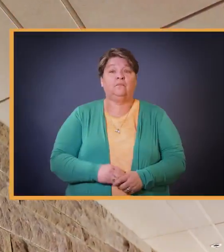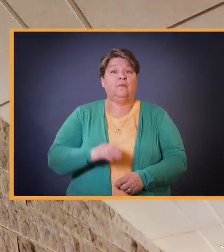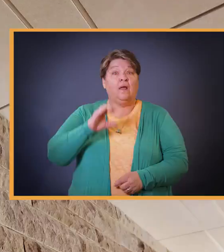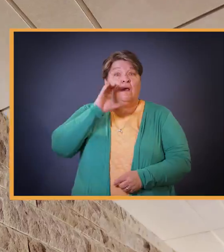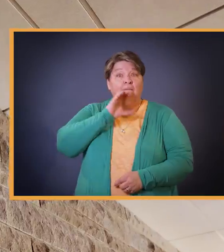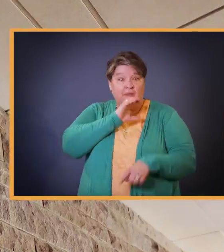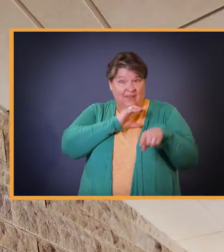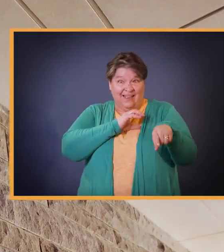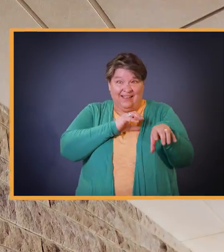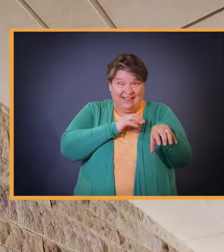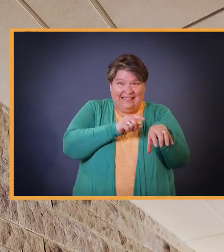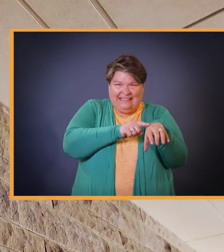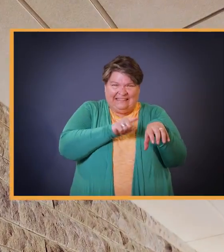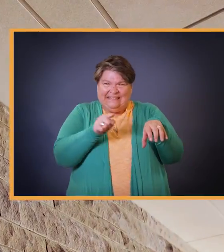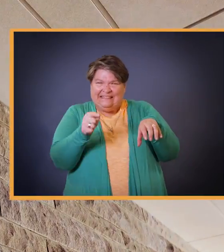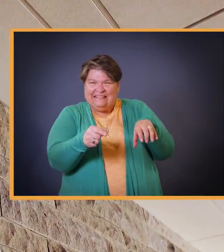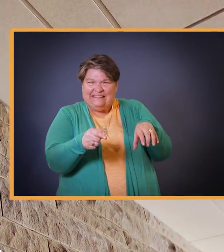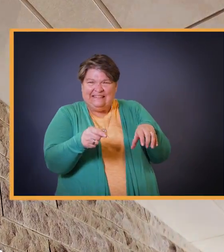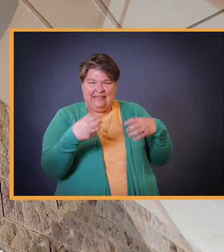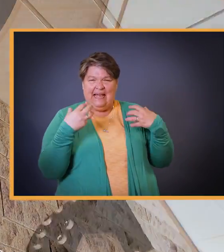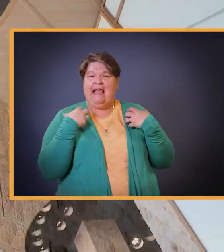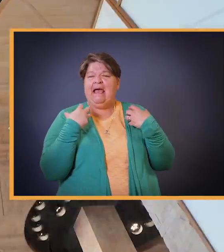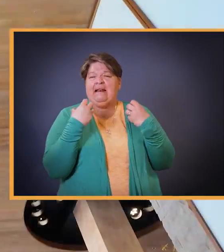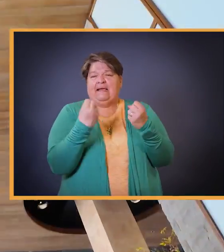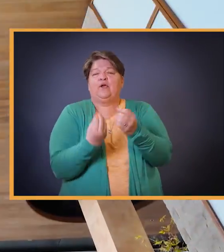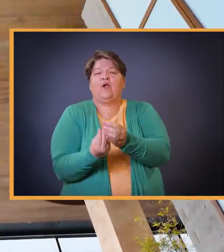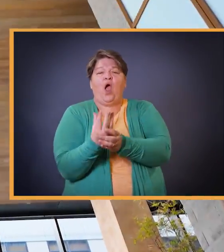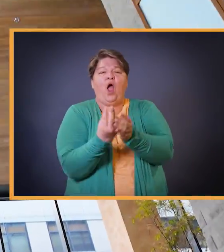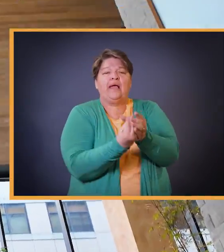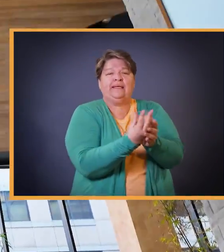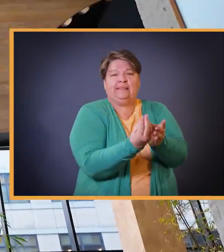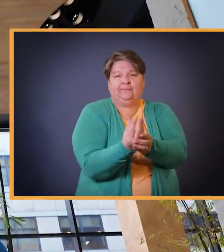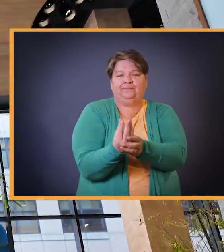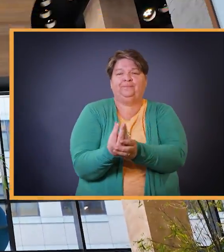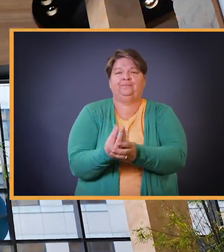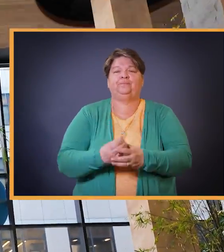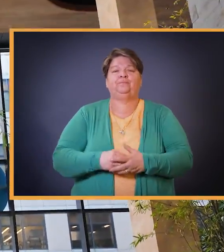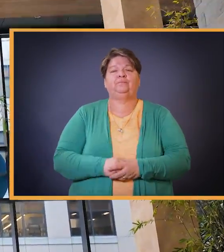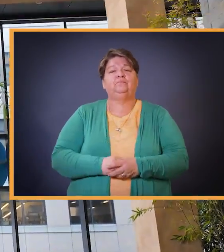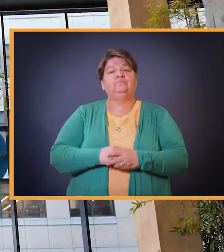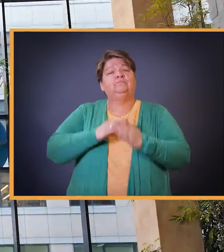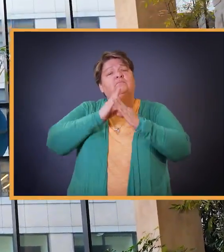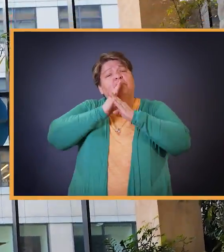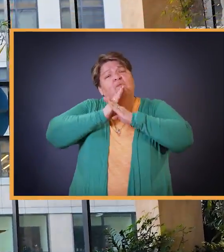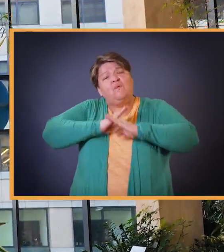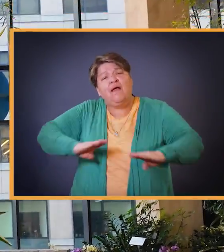Next to it is the Healing garden which is a peaceful place to relax.